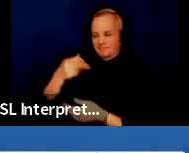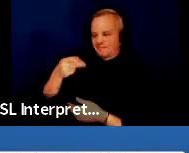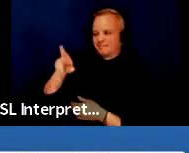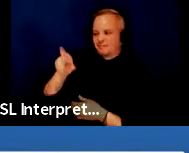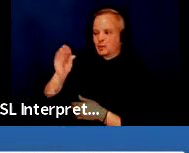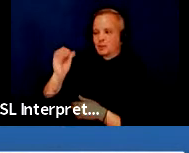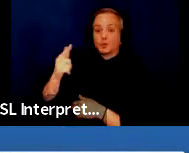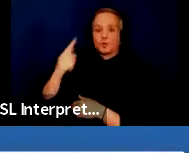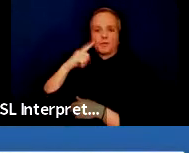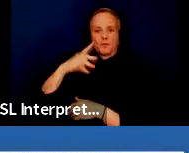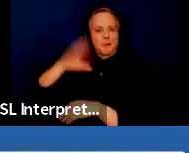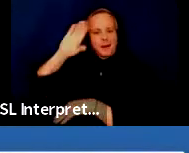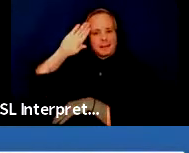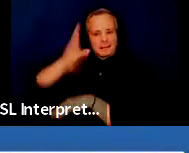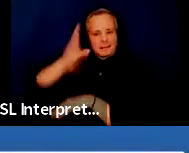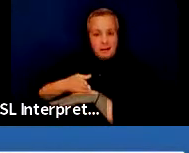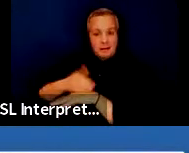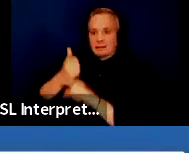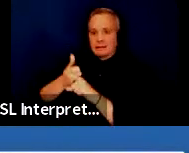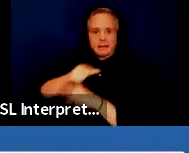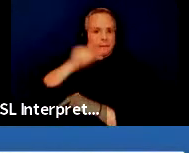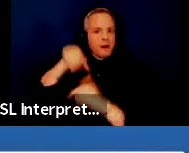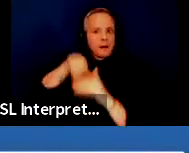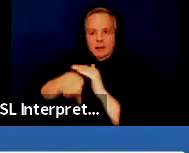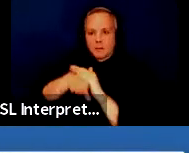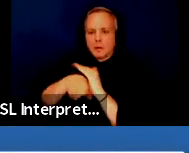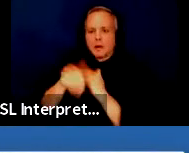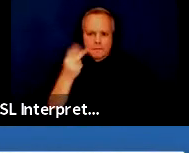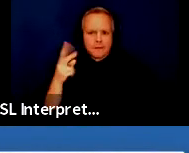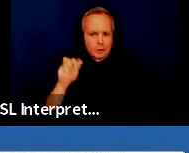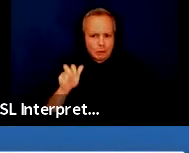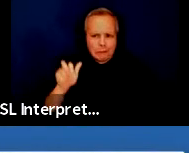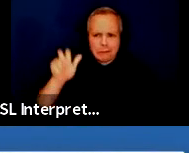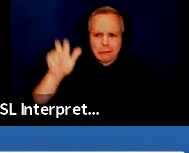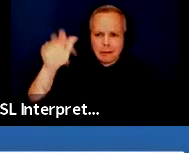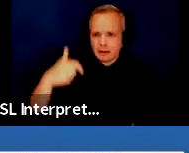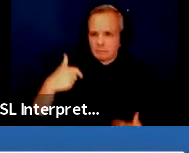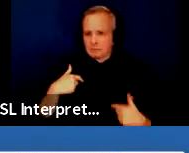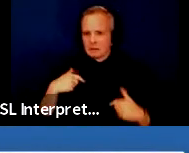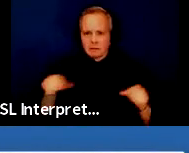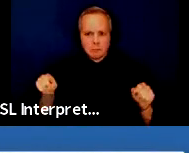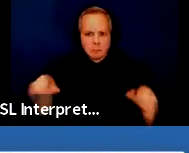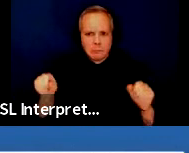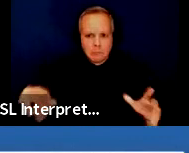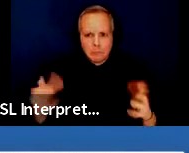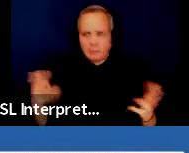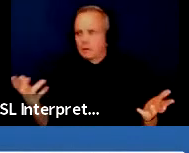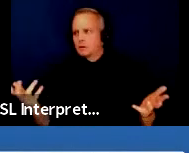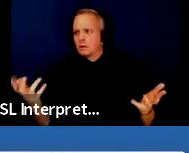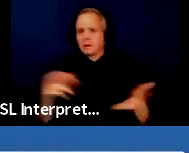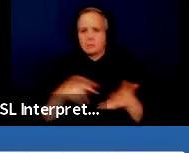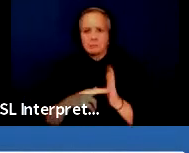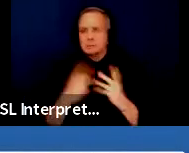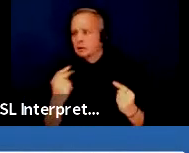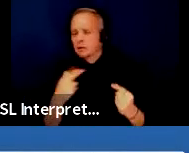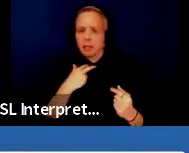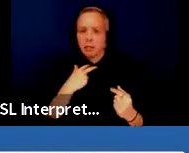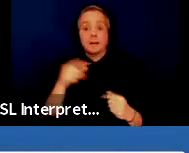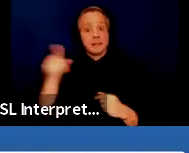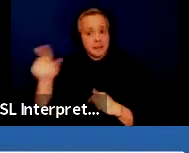IT WAS NOT ACCESSIBLE. IT HAD A FEW STAIRS TO GET INTO IT. SO THEY BUILT ME A RAMP. IT ONLY COST THEM A HUNDRED DOLLARS.